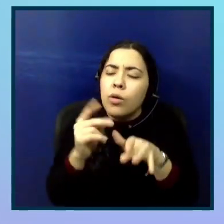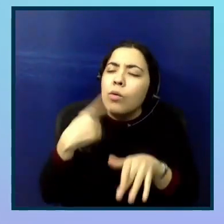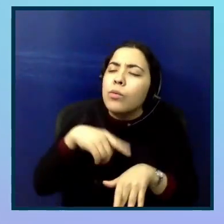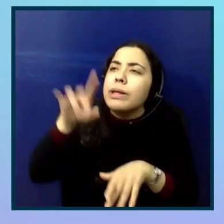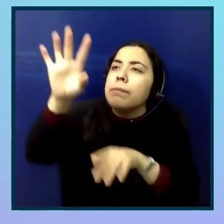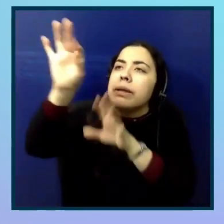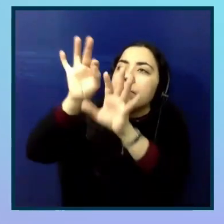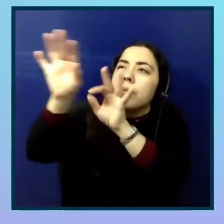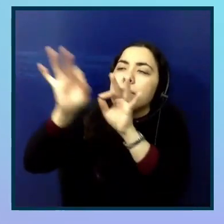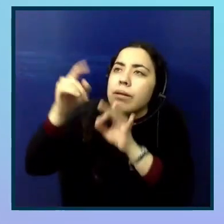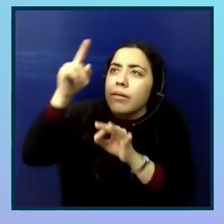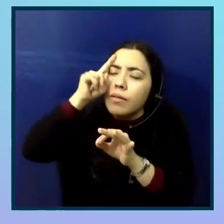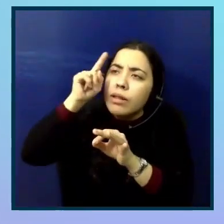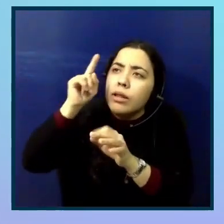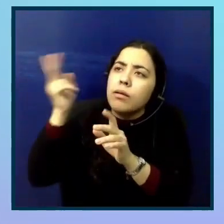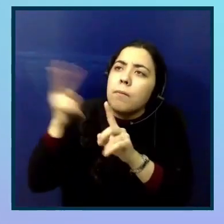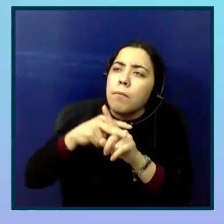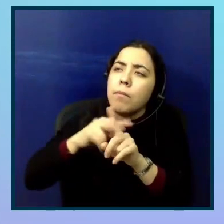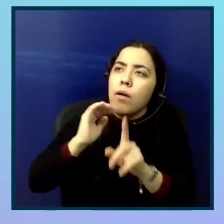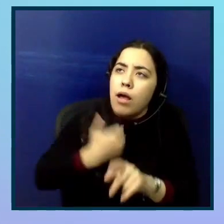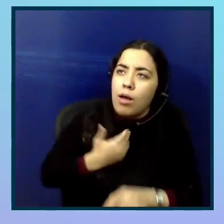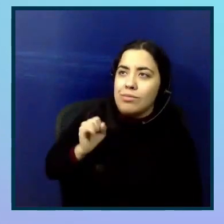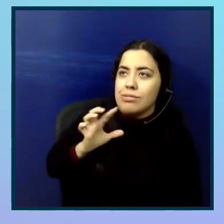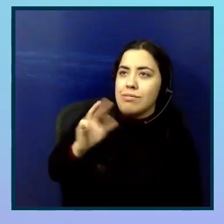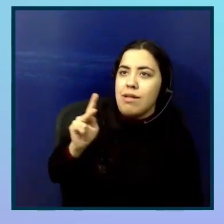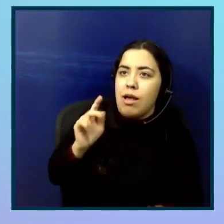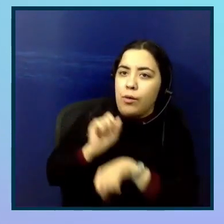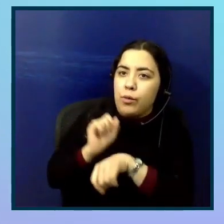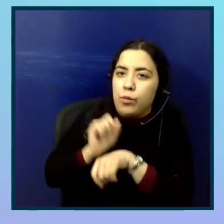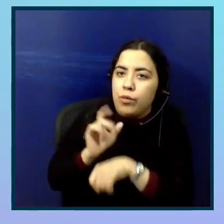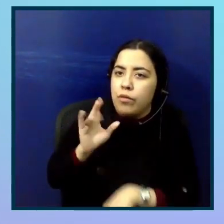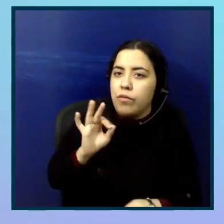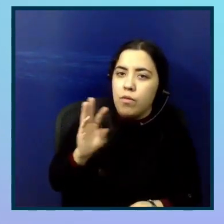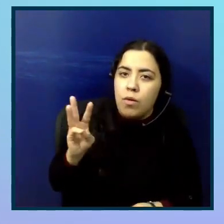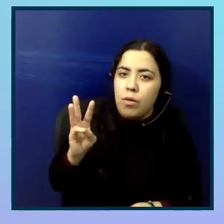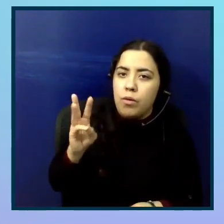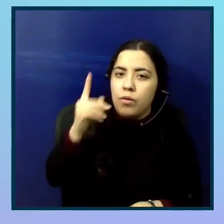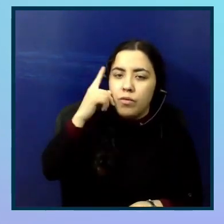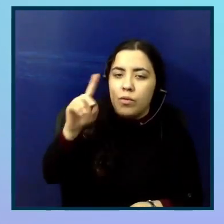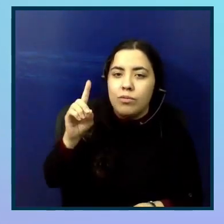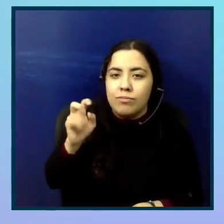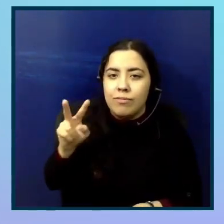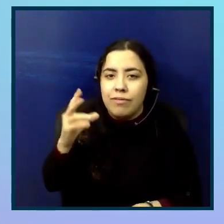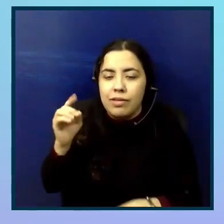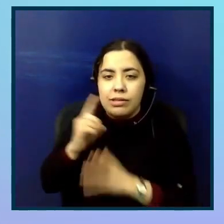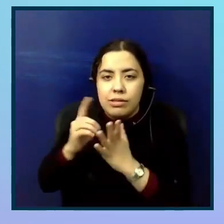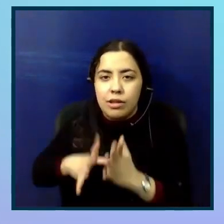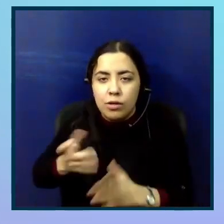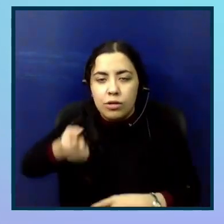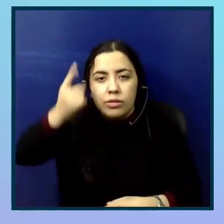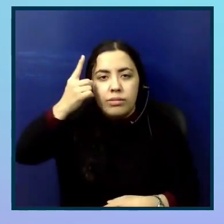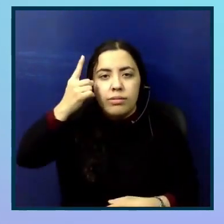to the workflows in Slack that are easier for devs and designers to understand and using language